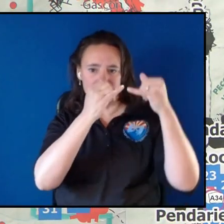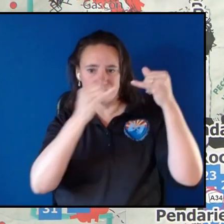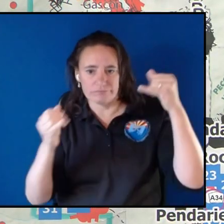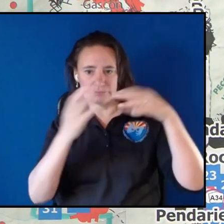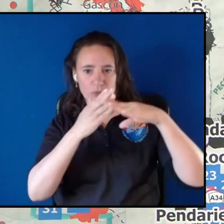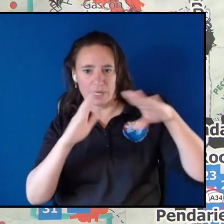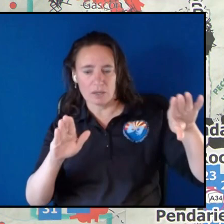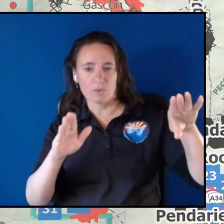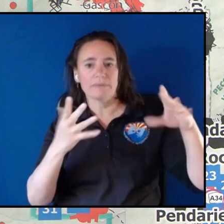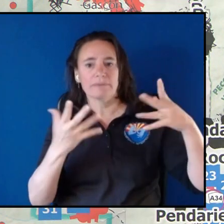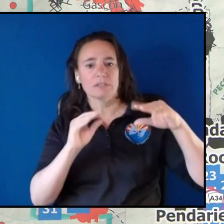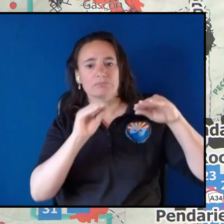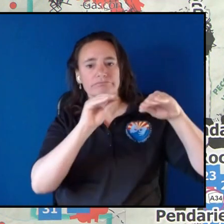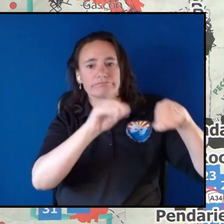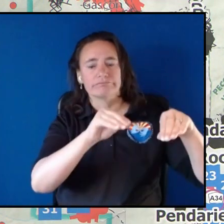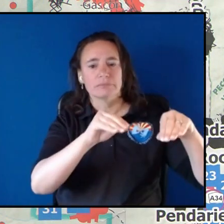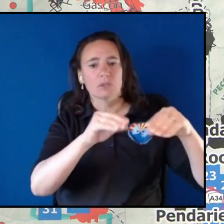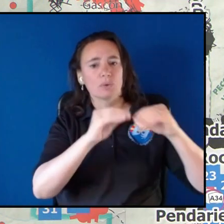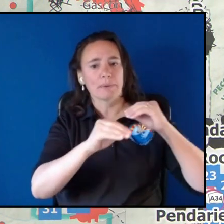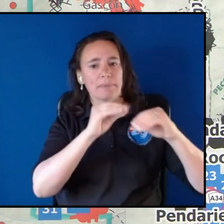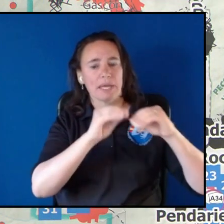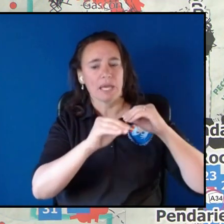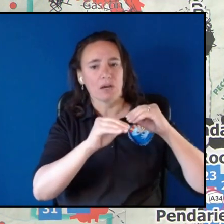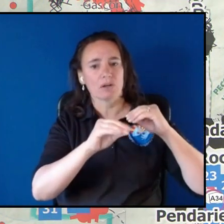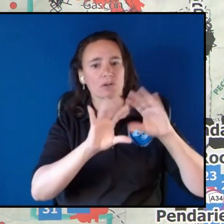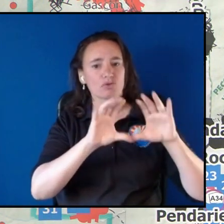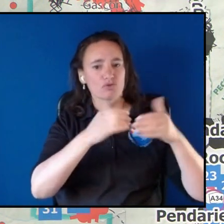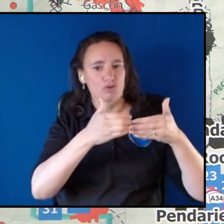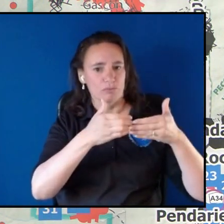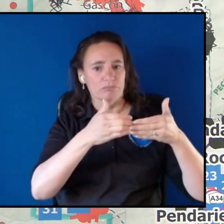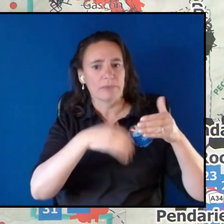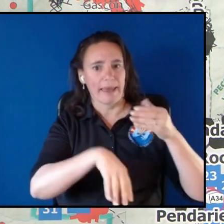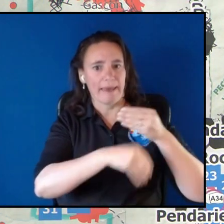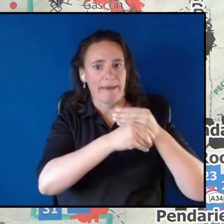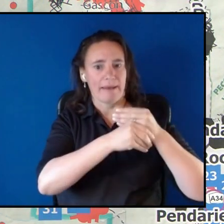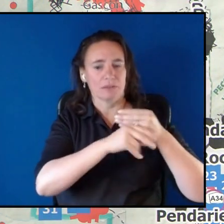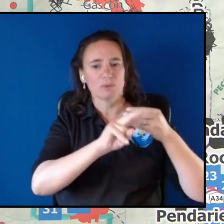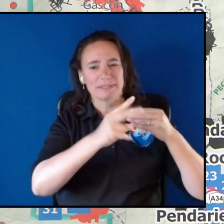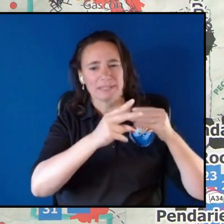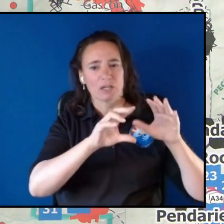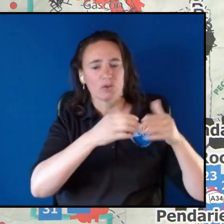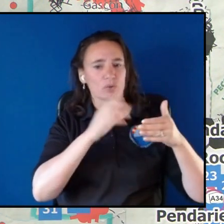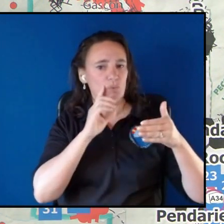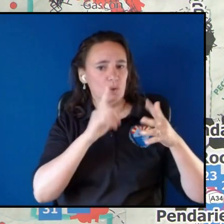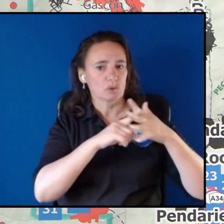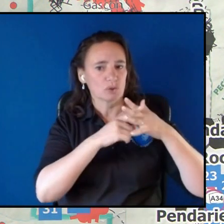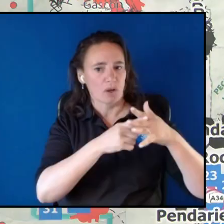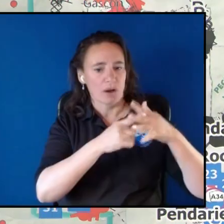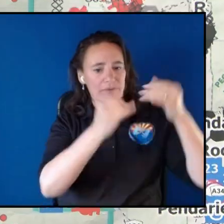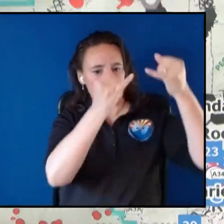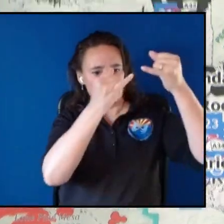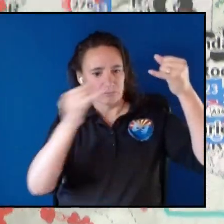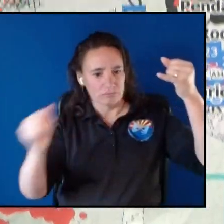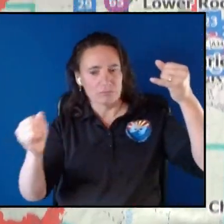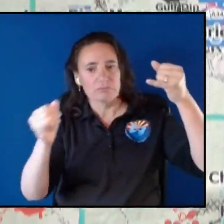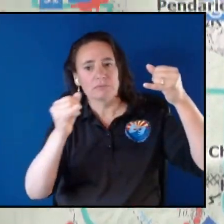So, up in this area, the second repair group will start working their way from the zone break to the south towards Las Vegas.